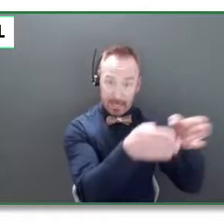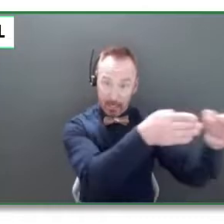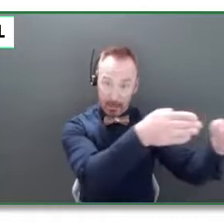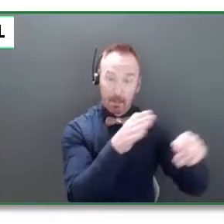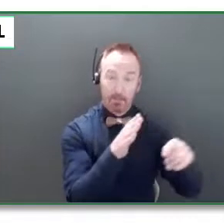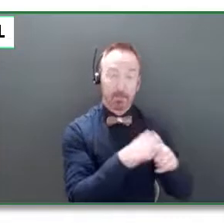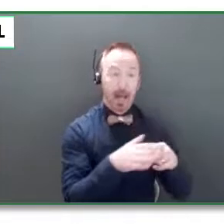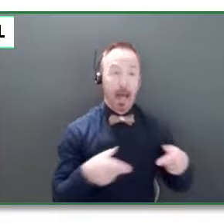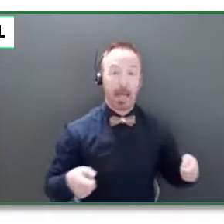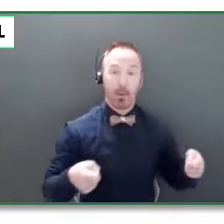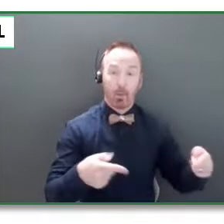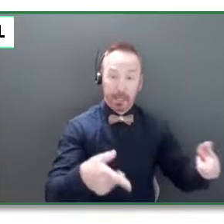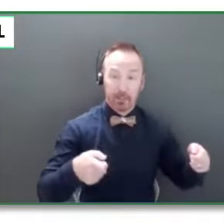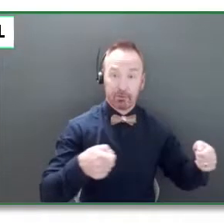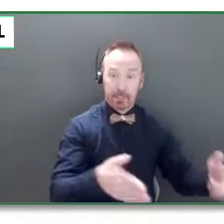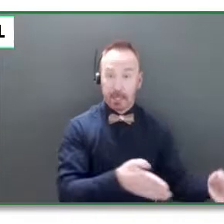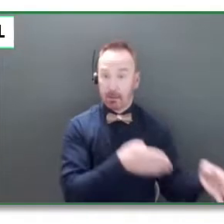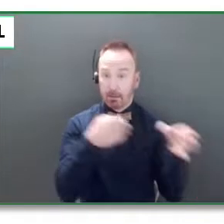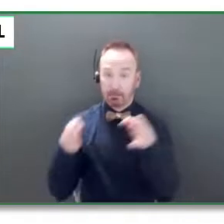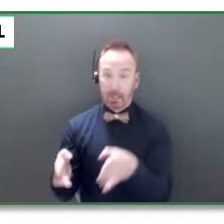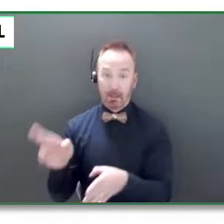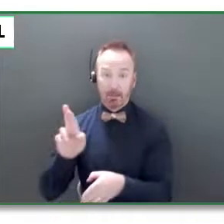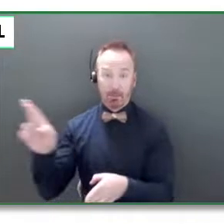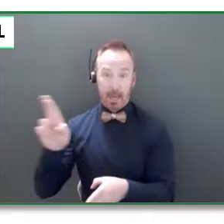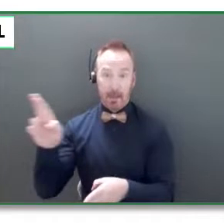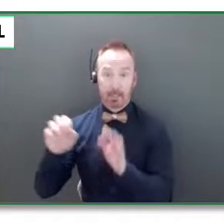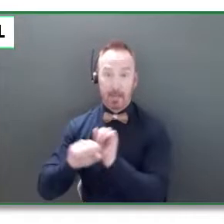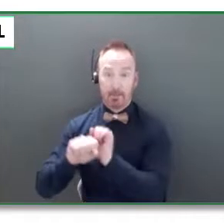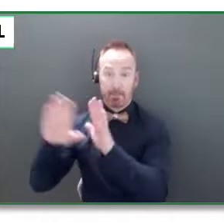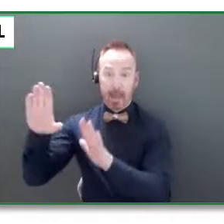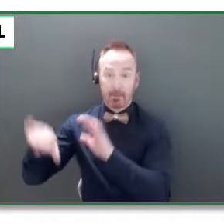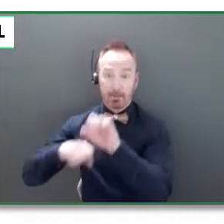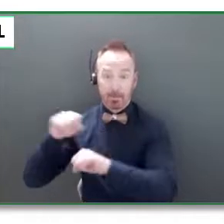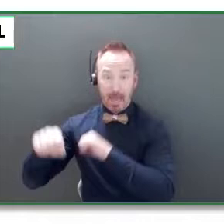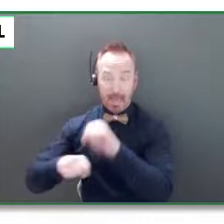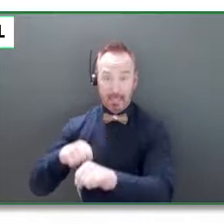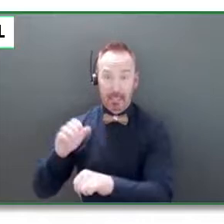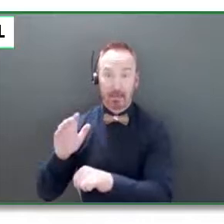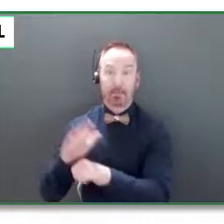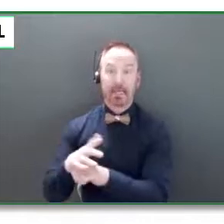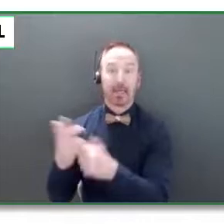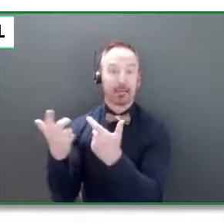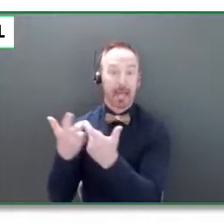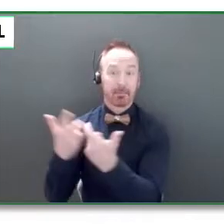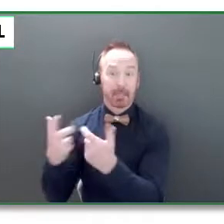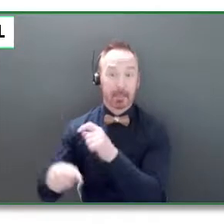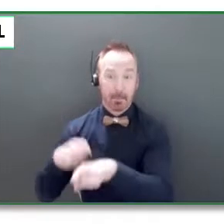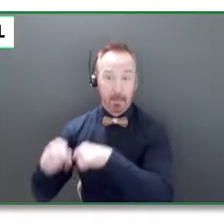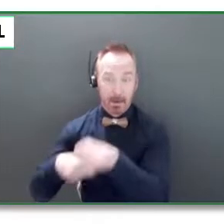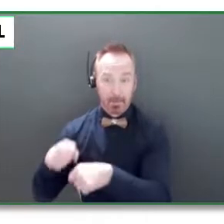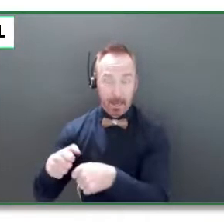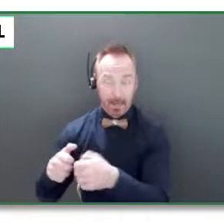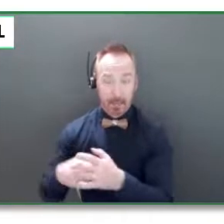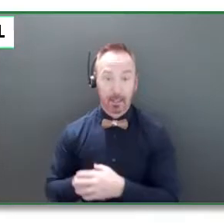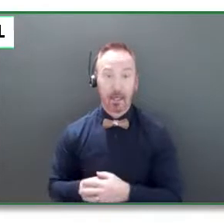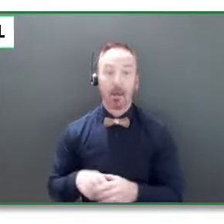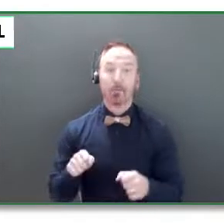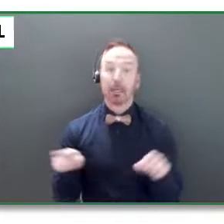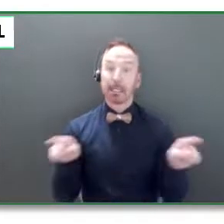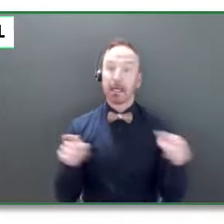The picture on the right is a mountain bike trail used by an adapted mountain bike rider. Both are accessible but only the one on